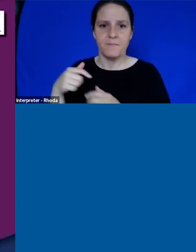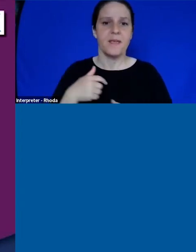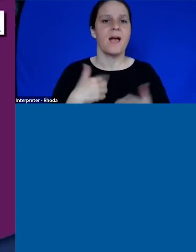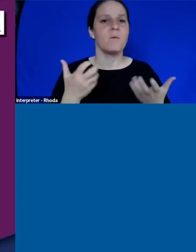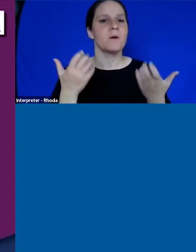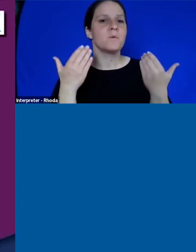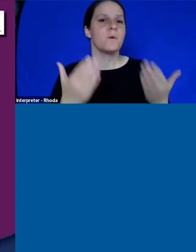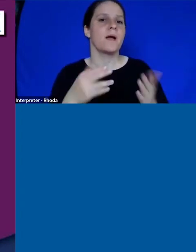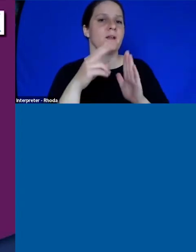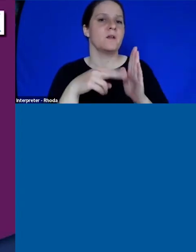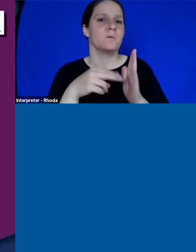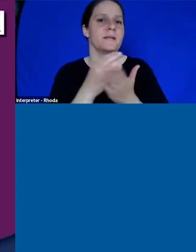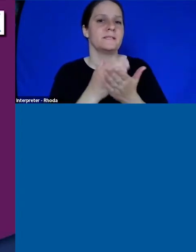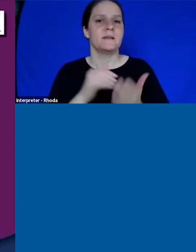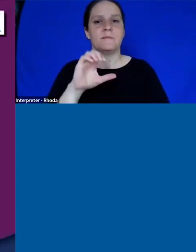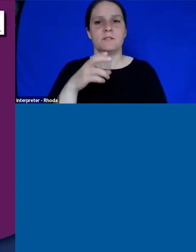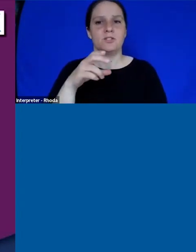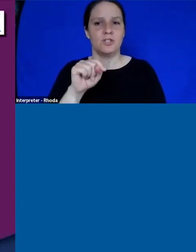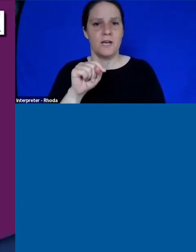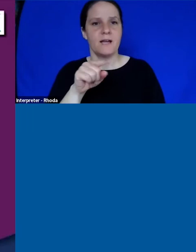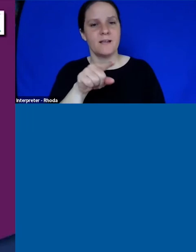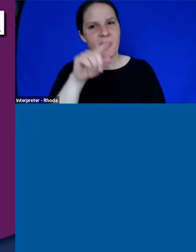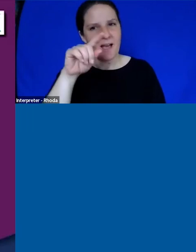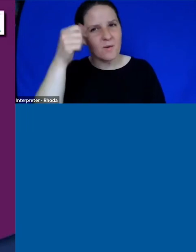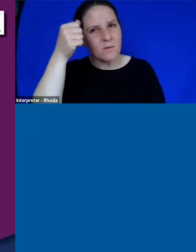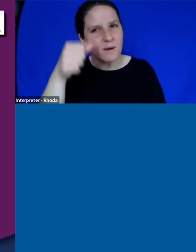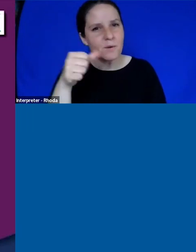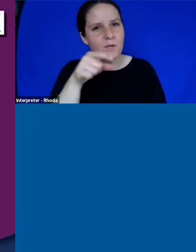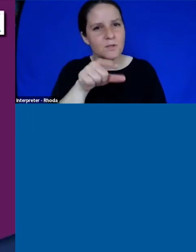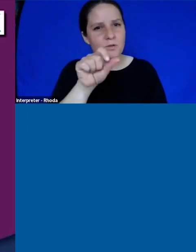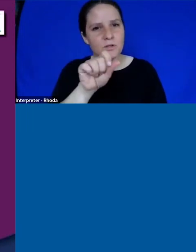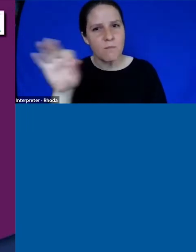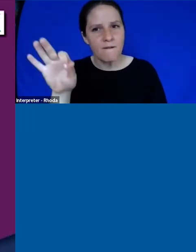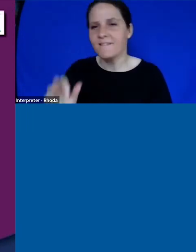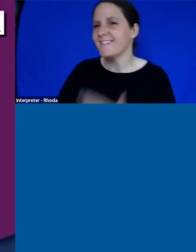that came in to you, Lucy, 'cause I knew that you had those turned off. Thank you. - Yeah.